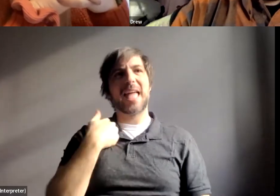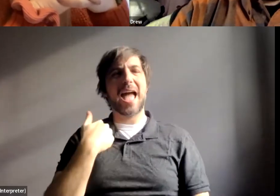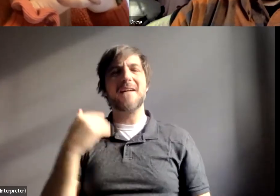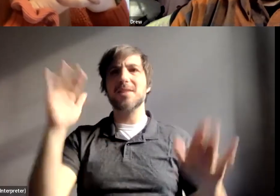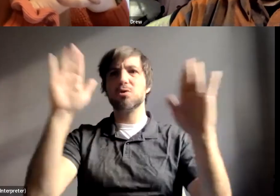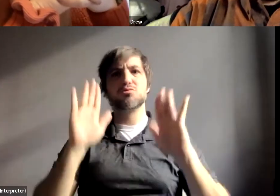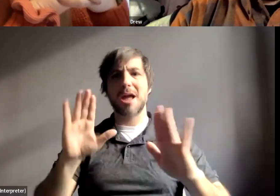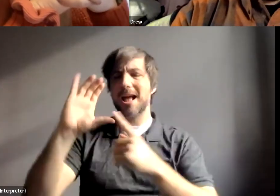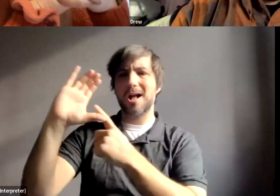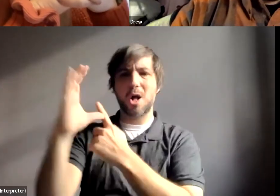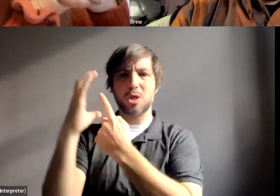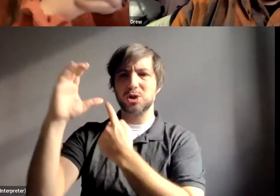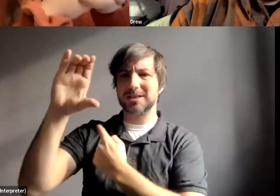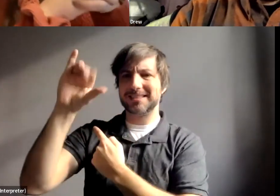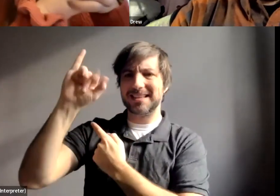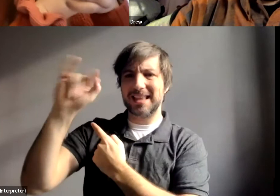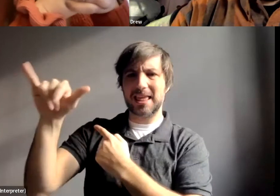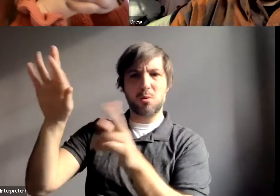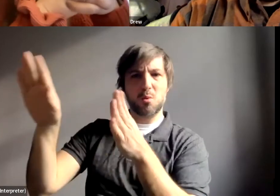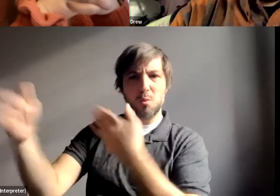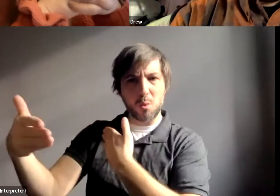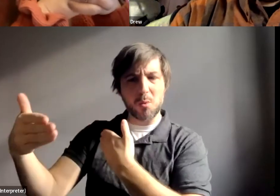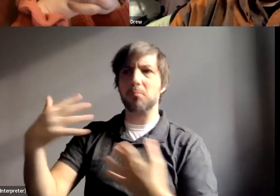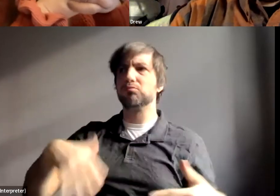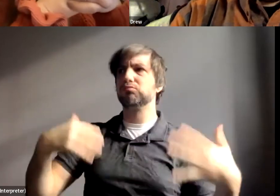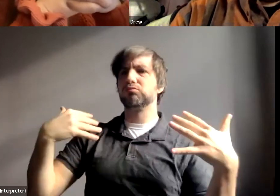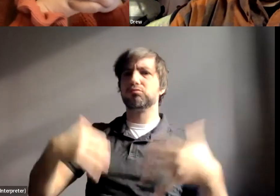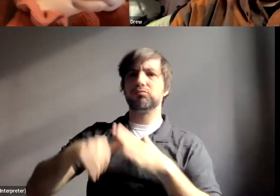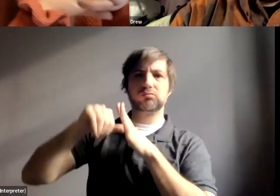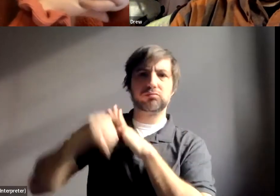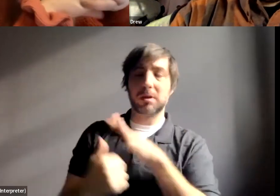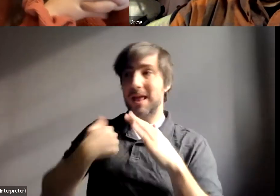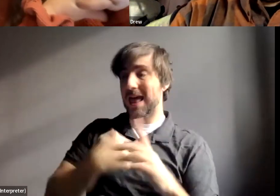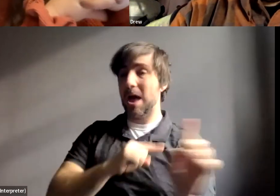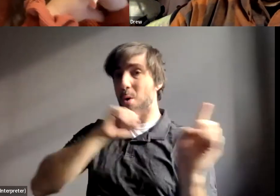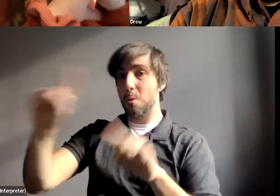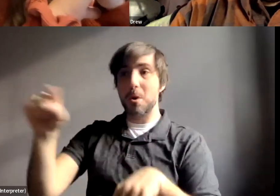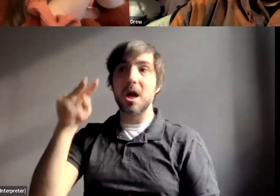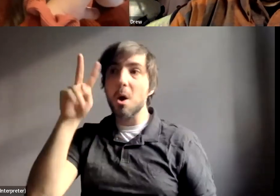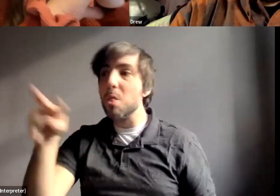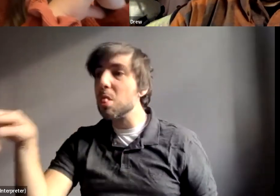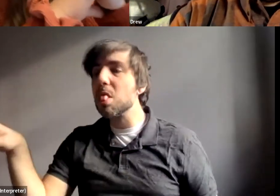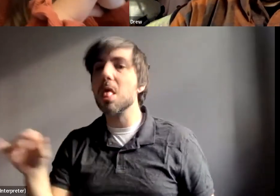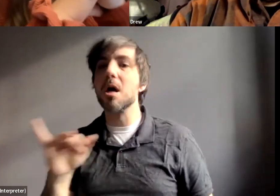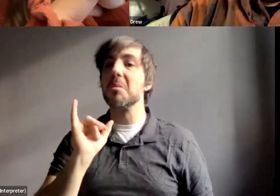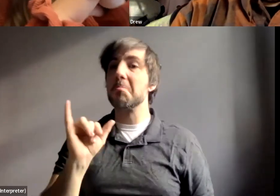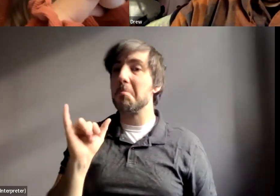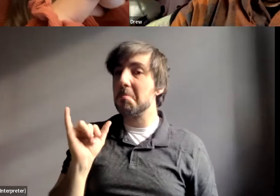room, and ironically, I was able to take a peek at that room when I was attending an